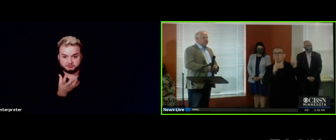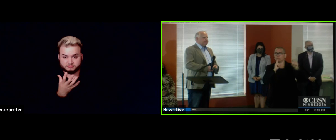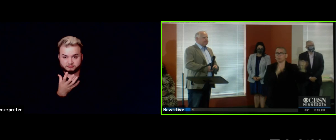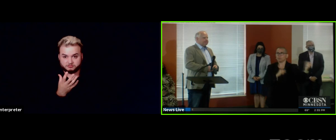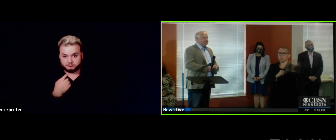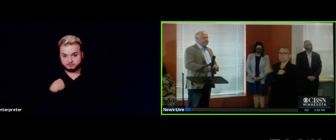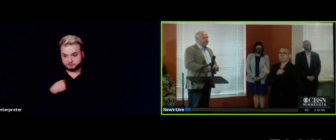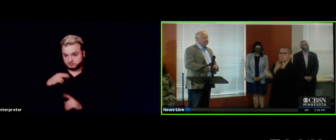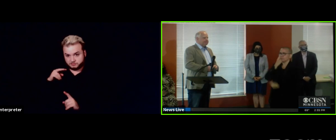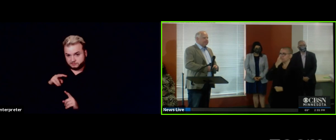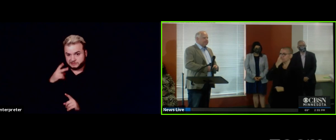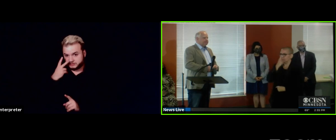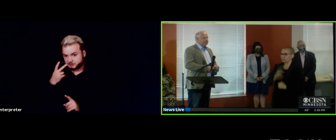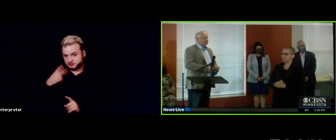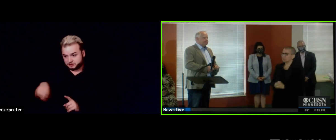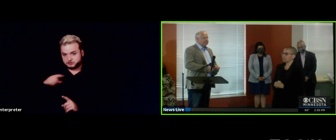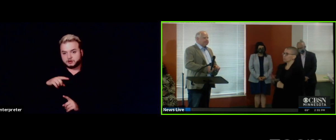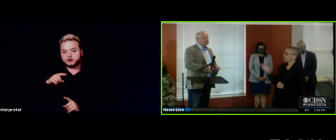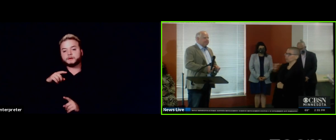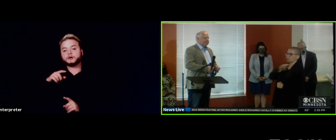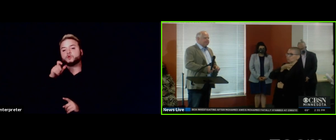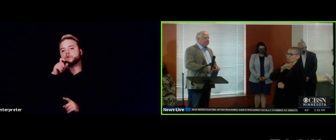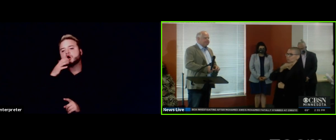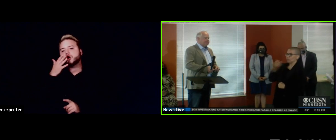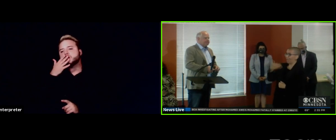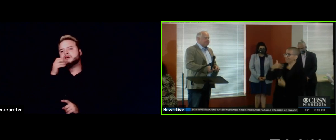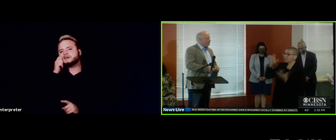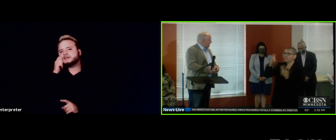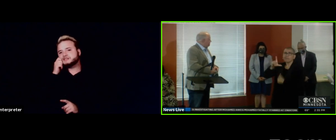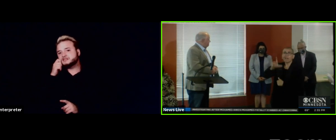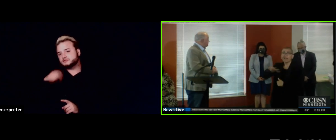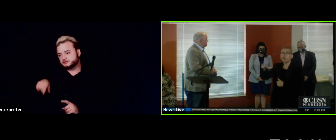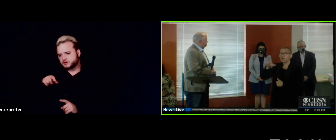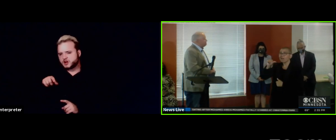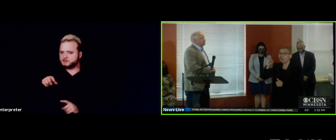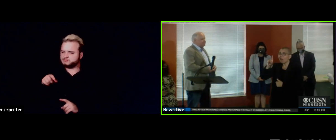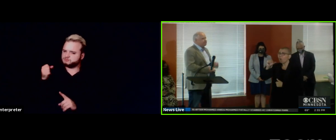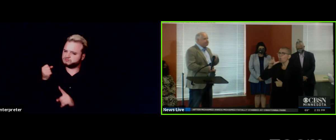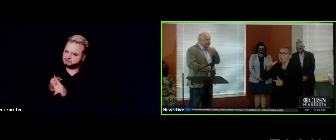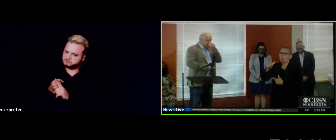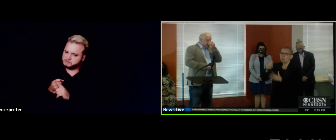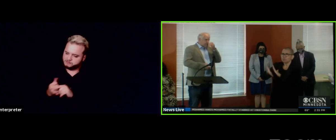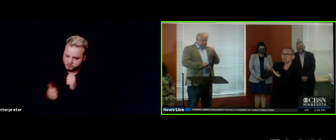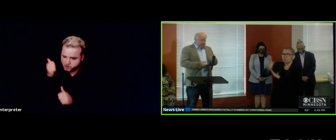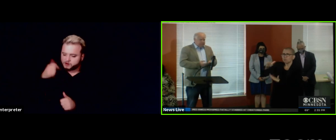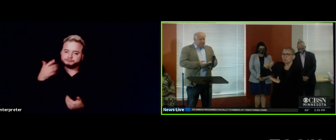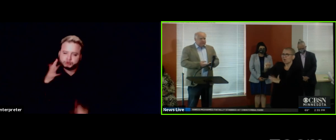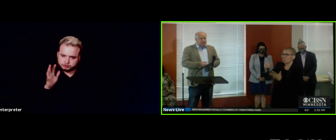[off-mic question from reporter, “why the delay in money?”]